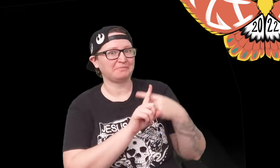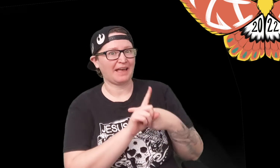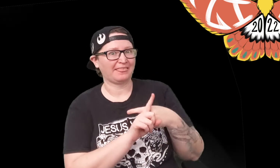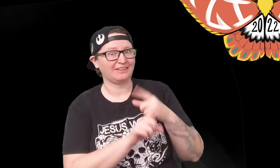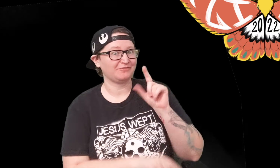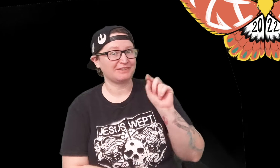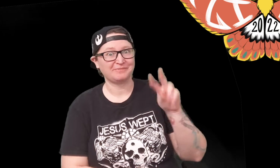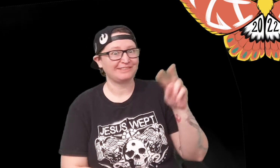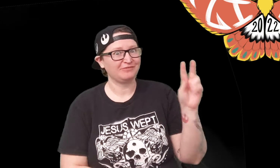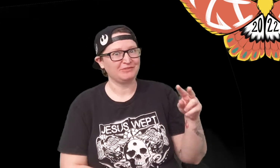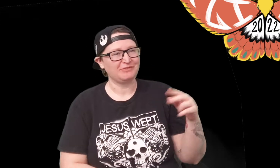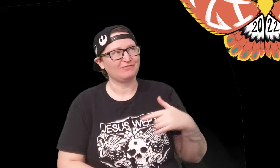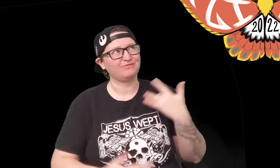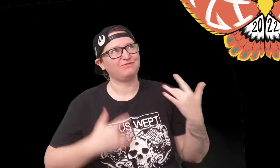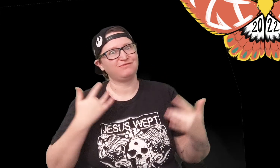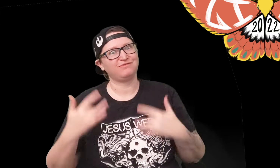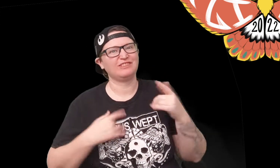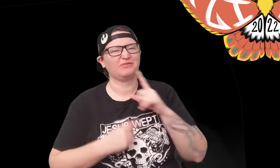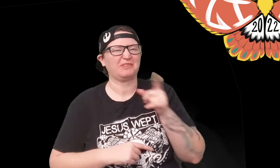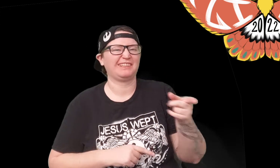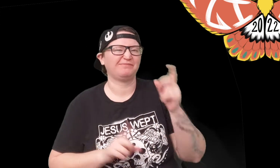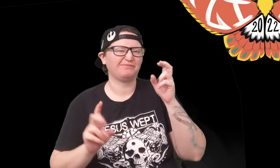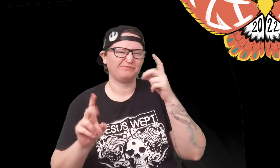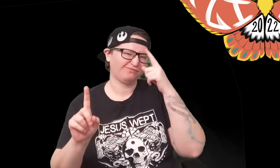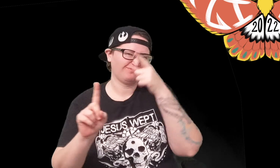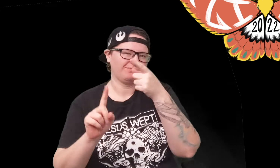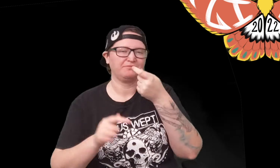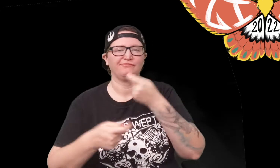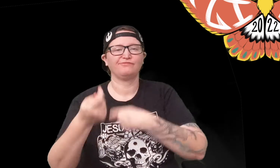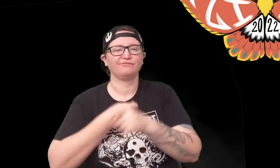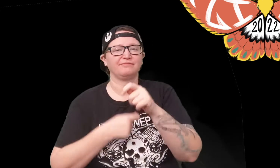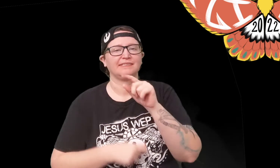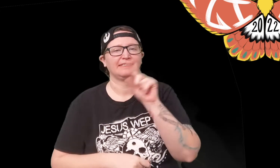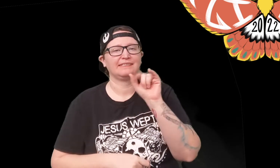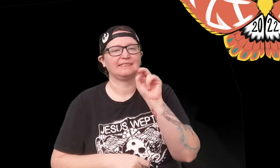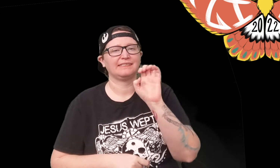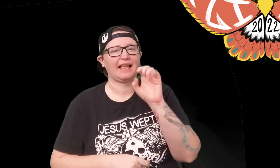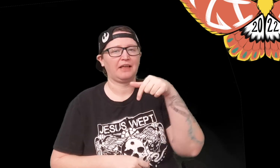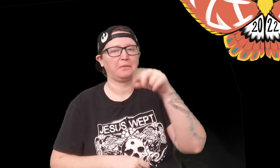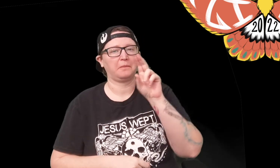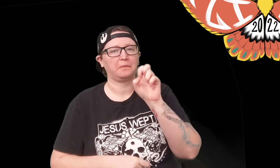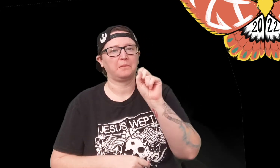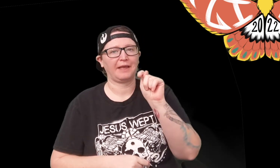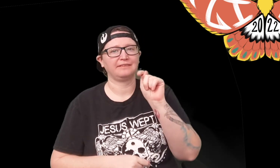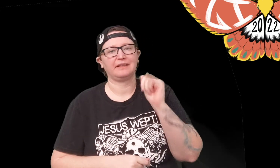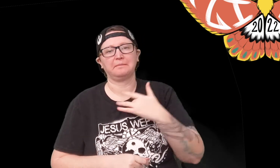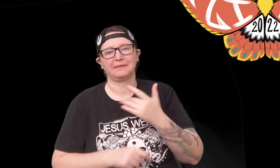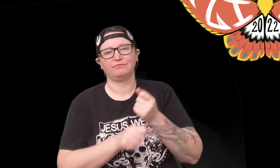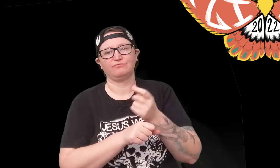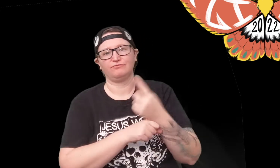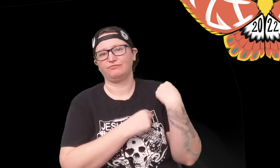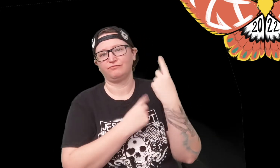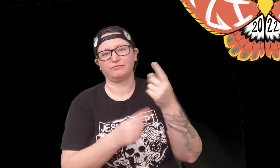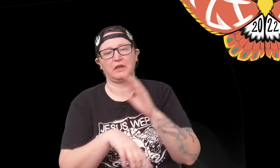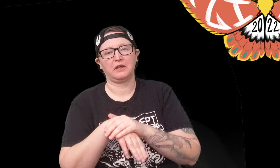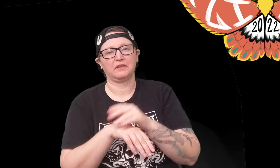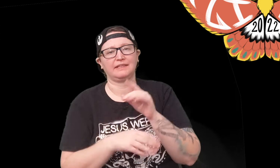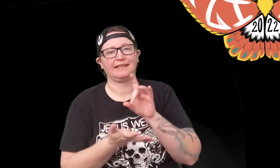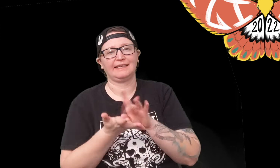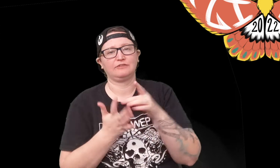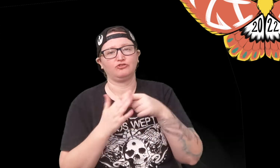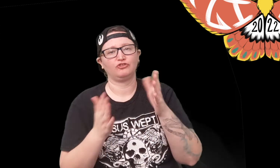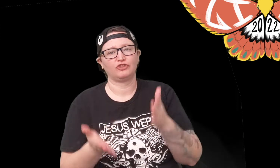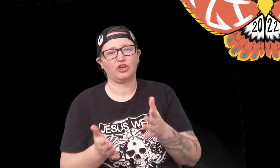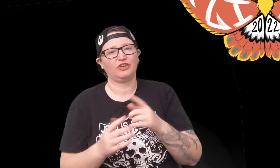of Zine Month 2022 really the goal is to replace Zine Quest which happened annually and it was